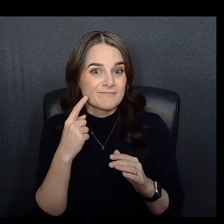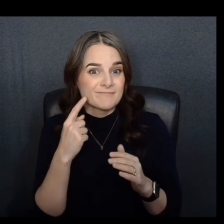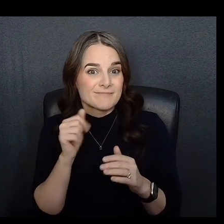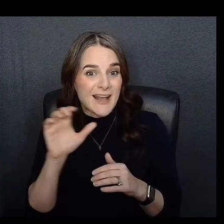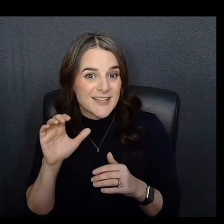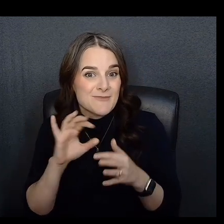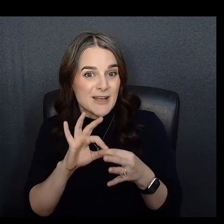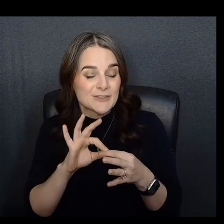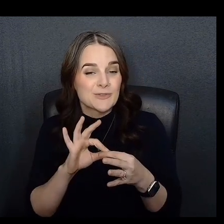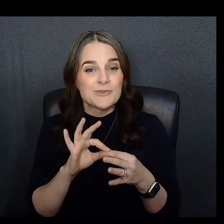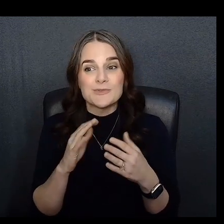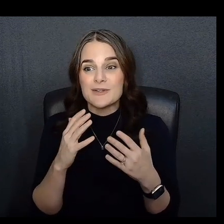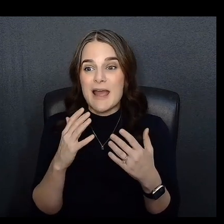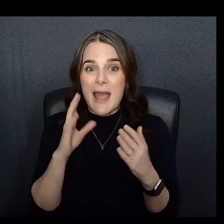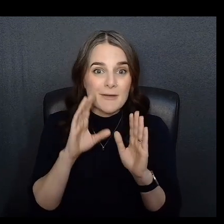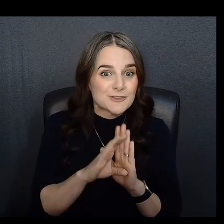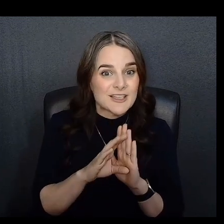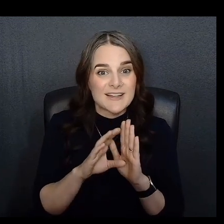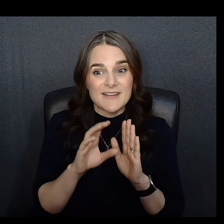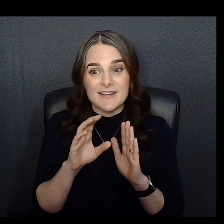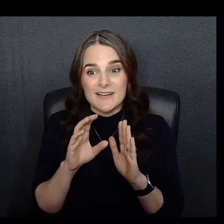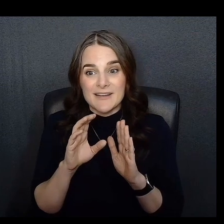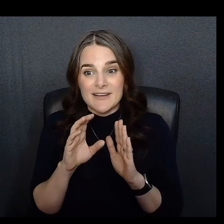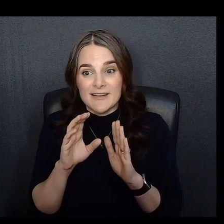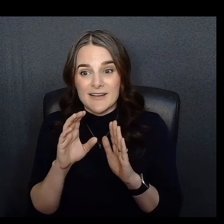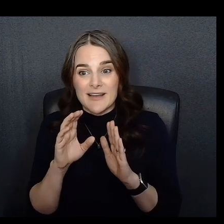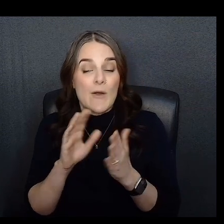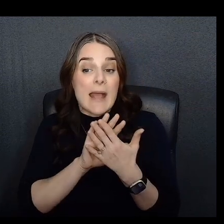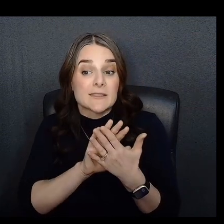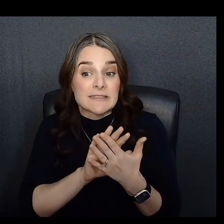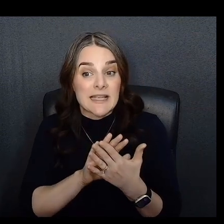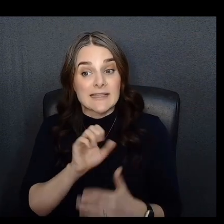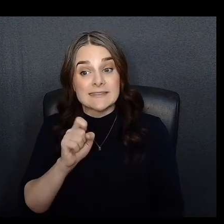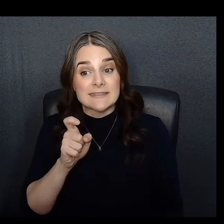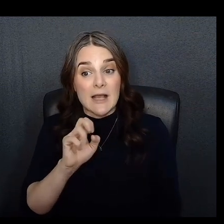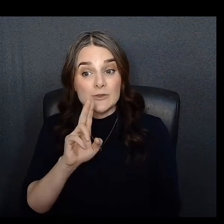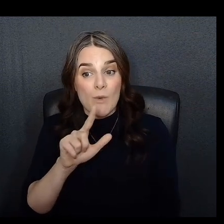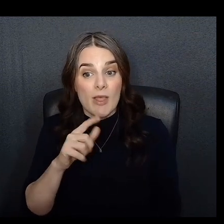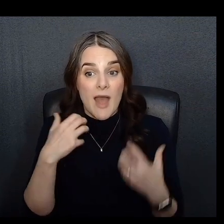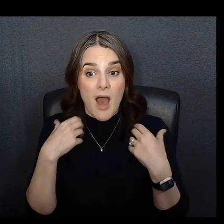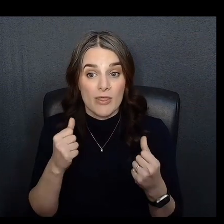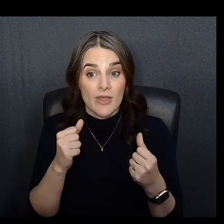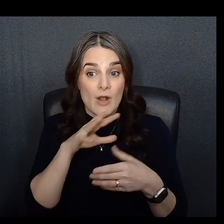to include on AAC devices? Are you an AAC user? Do you know someone who uses or supports AAC users?